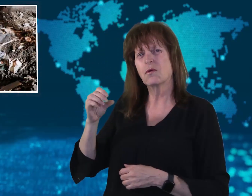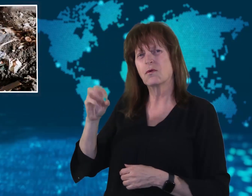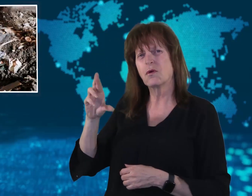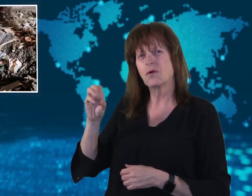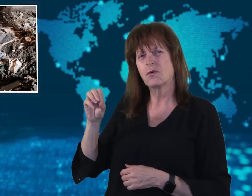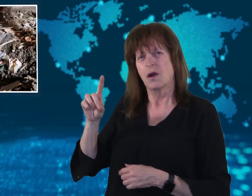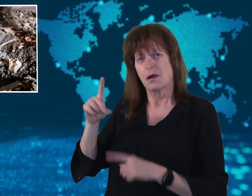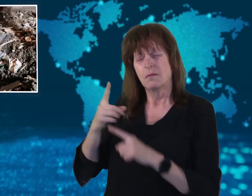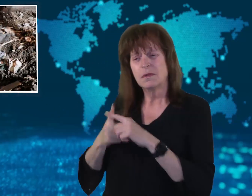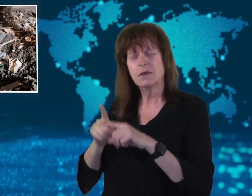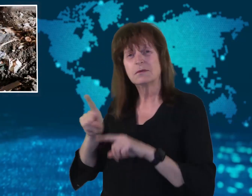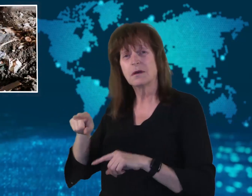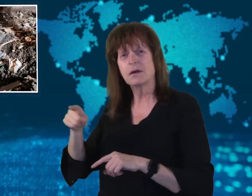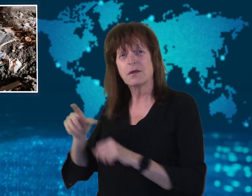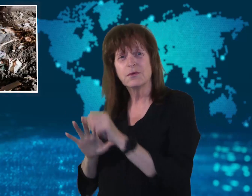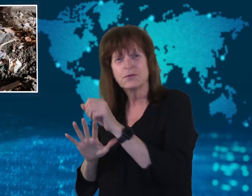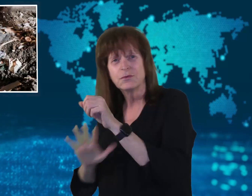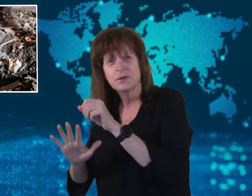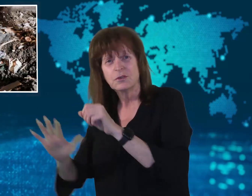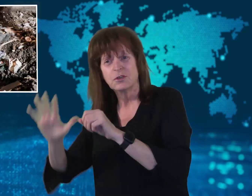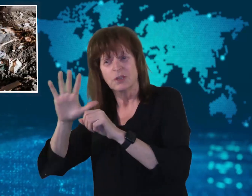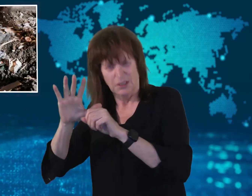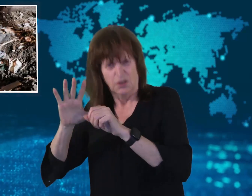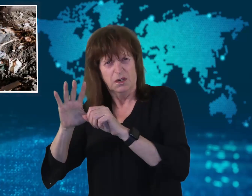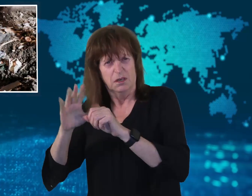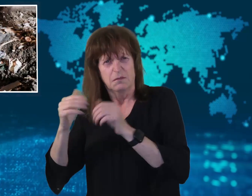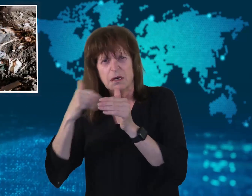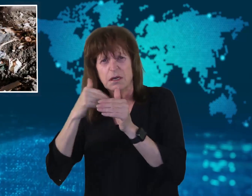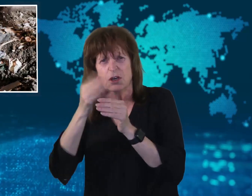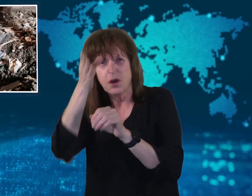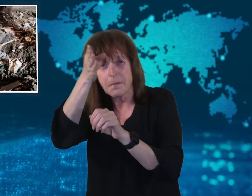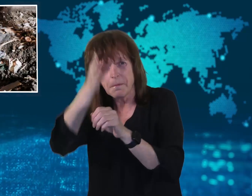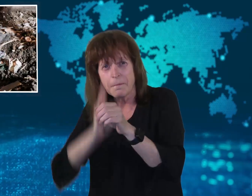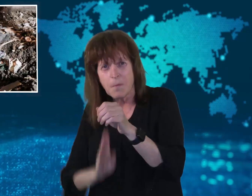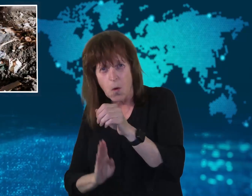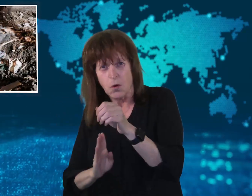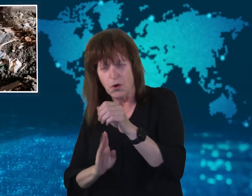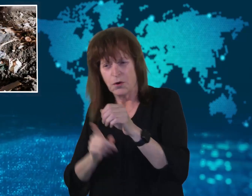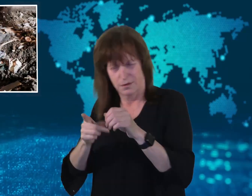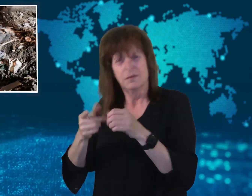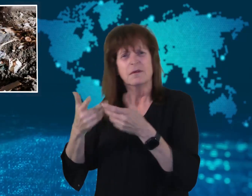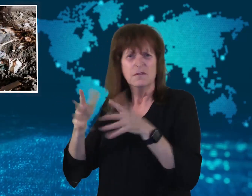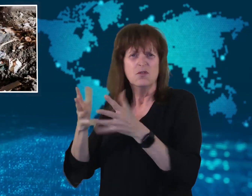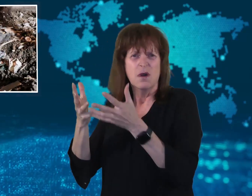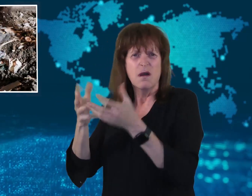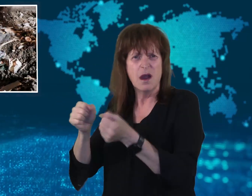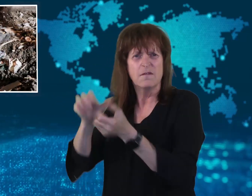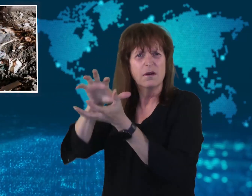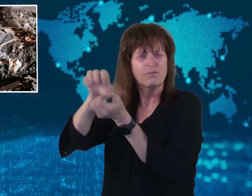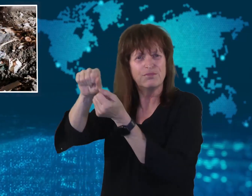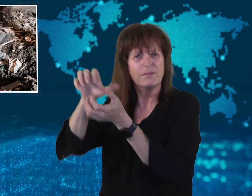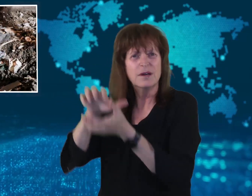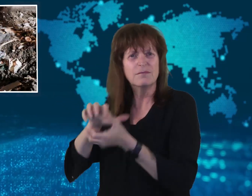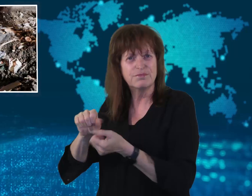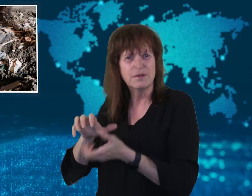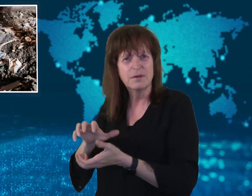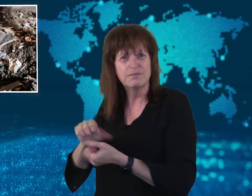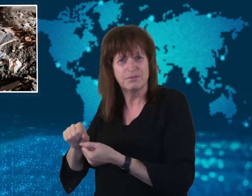Many of them wanted retribution for the bomb.